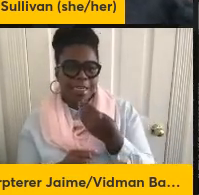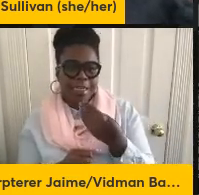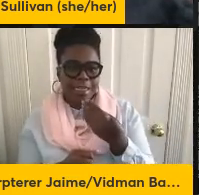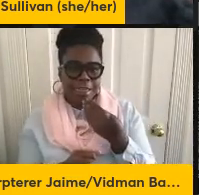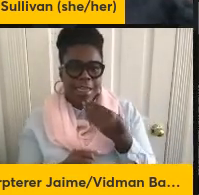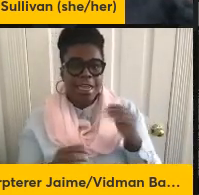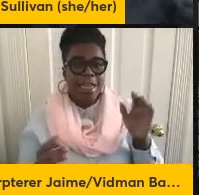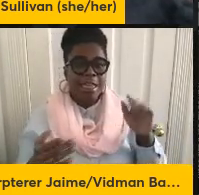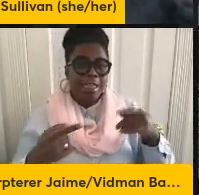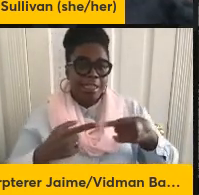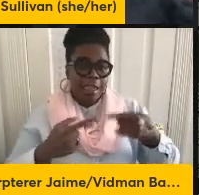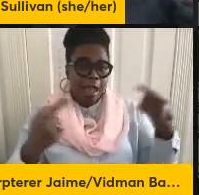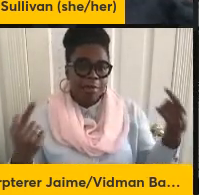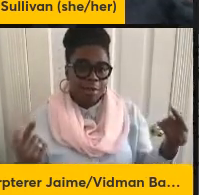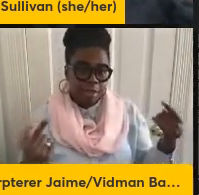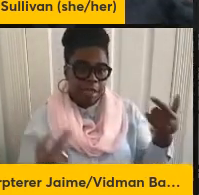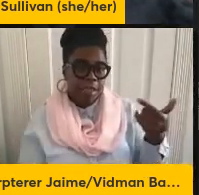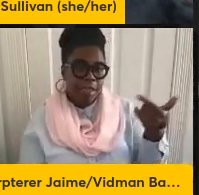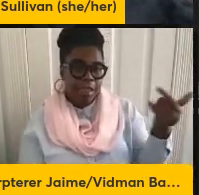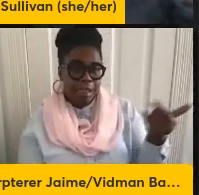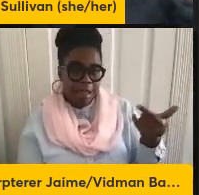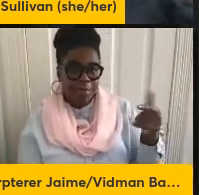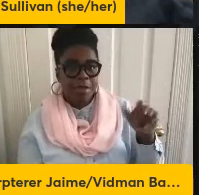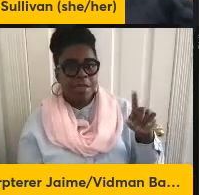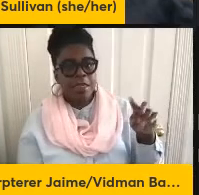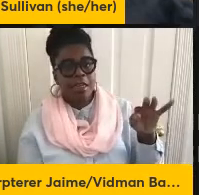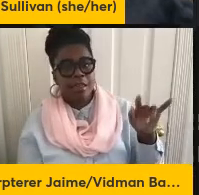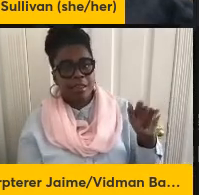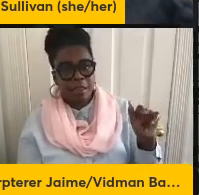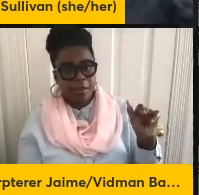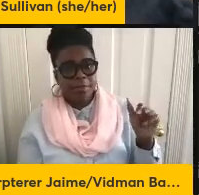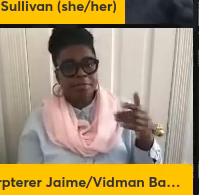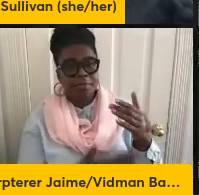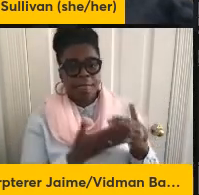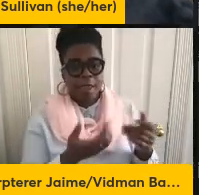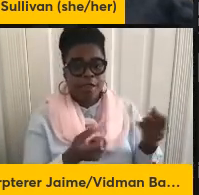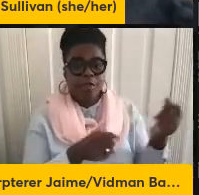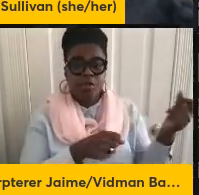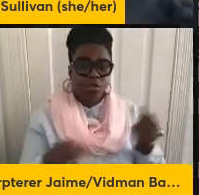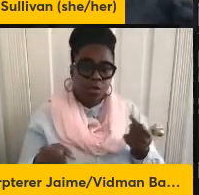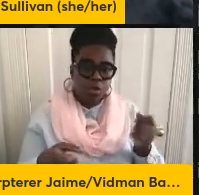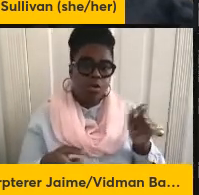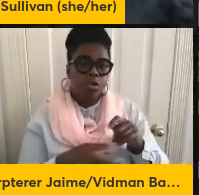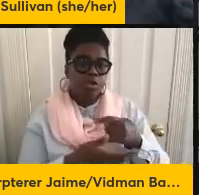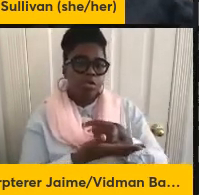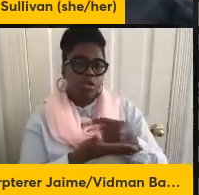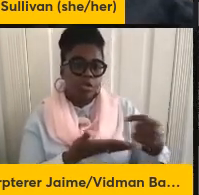compartment in which you can see there are a number of strong transcriptional changes that occur in response to diet. And this